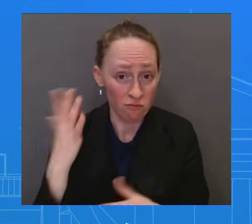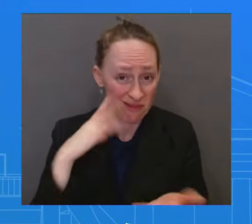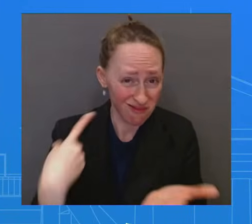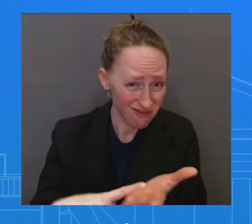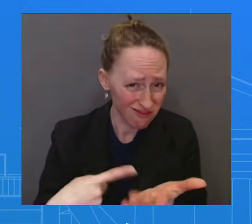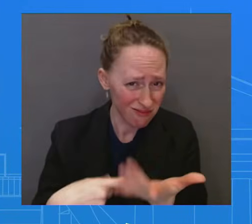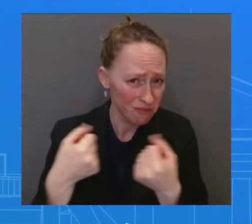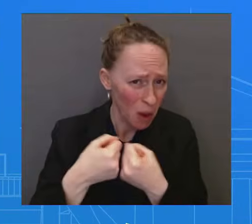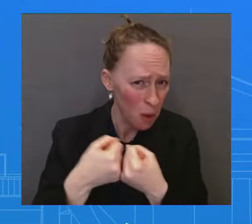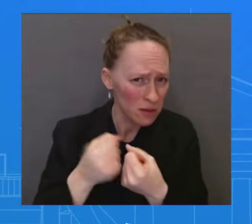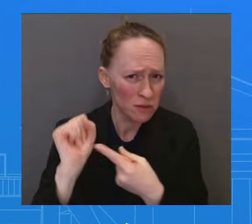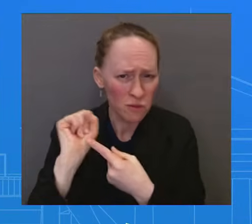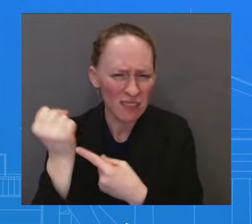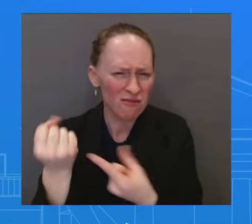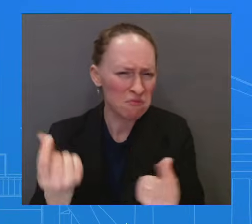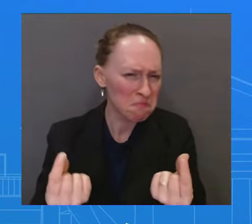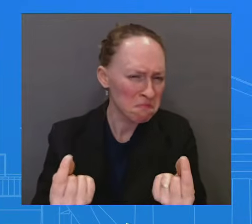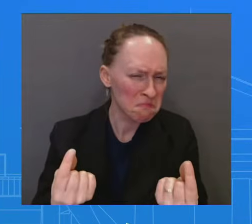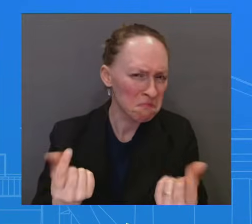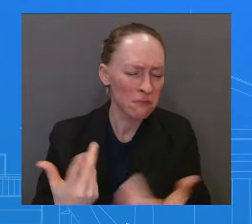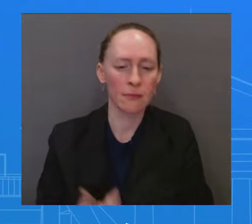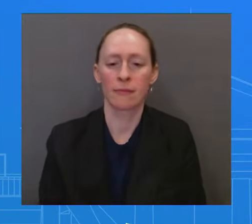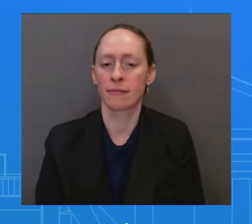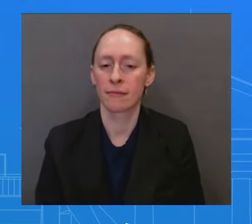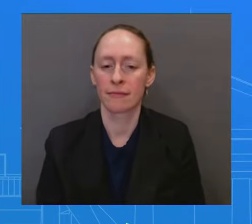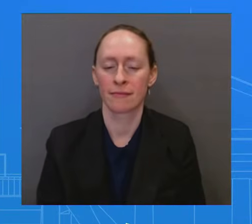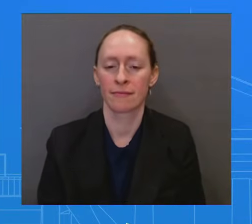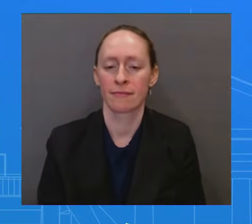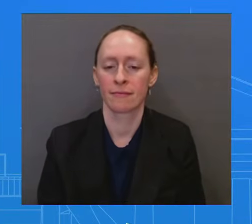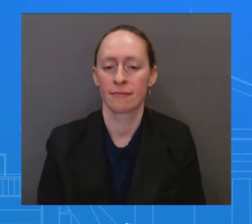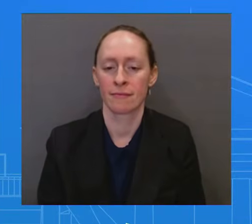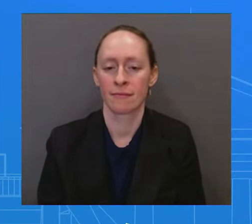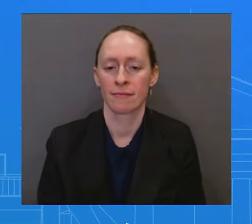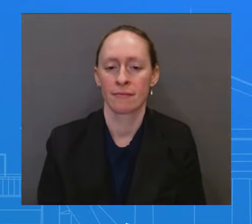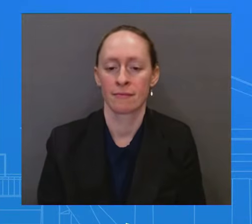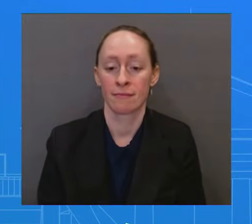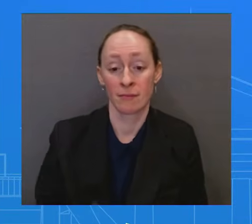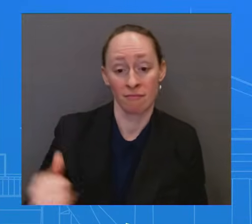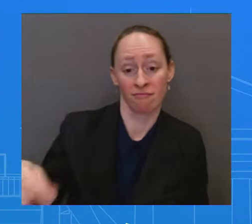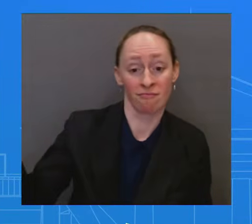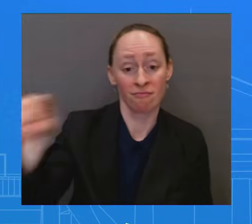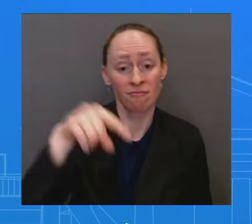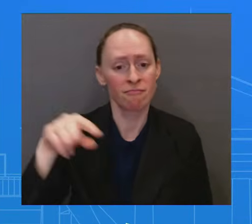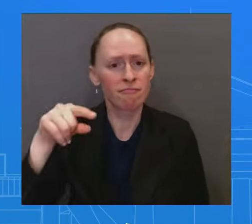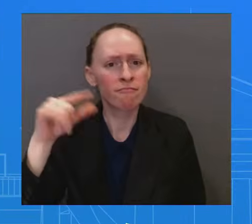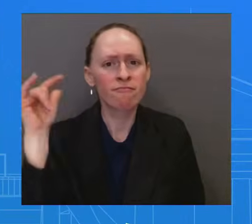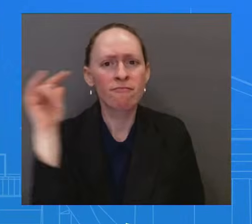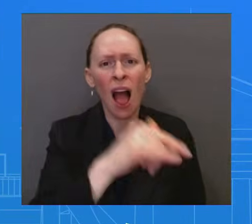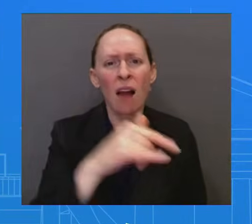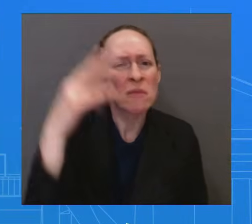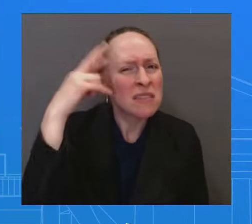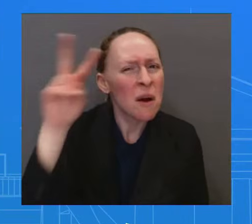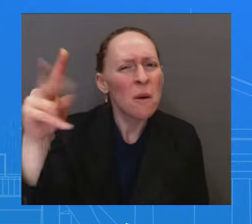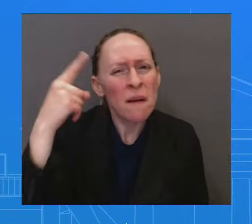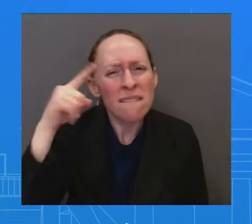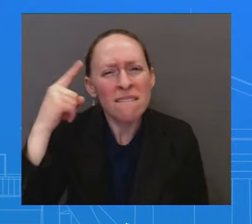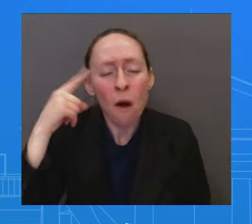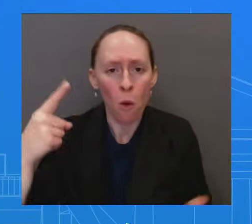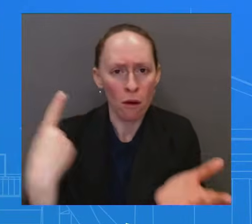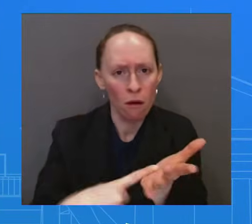and talking to President López Obrador and his team about what more we can do together. To the question I got earlier,